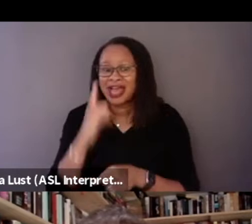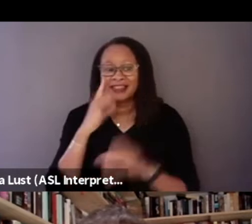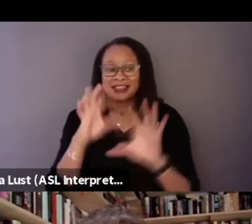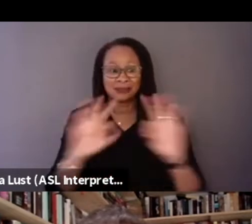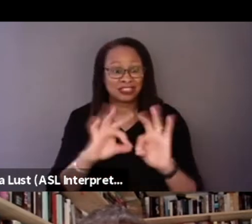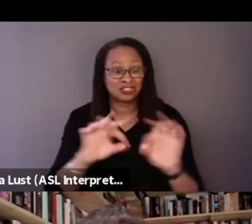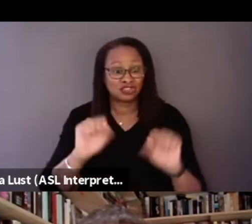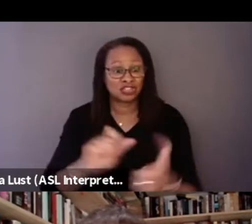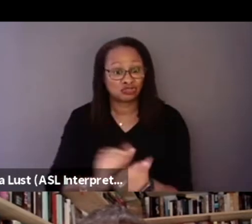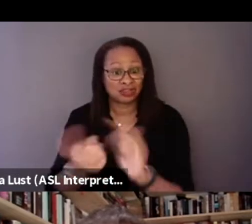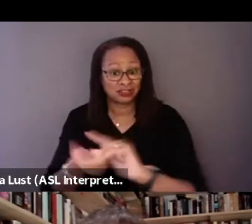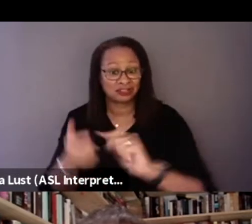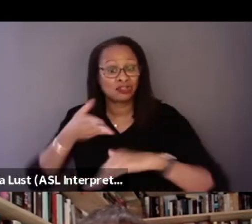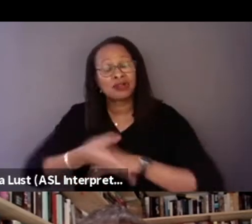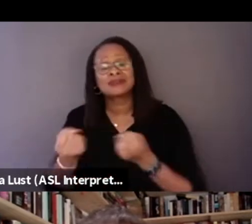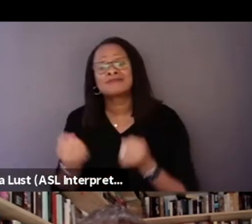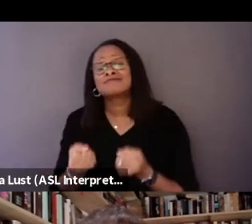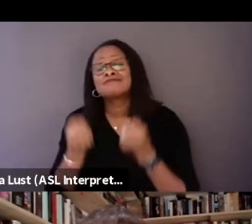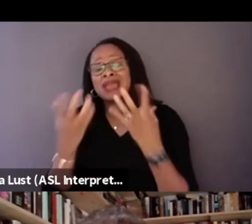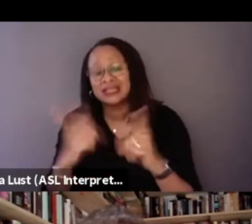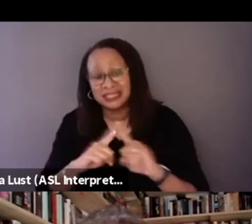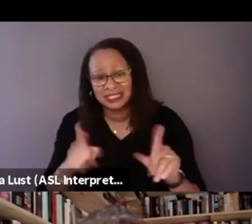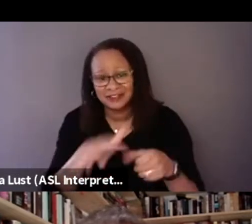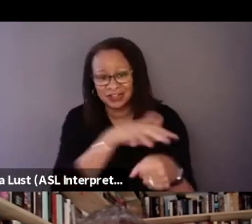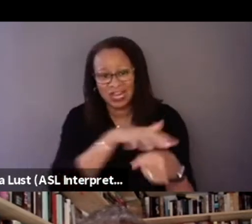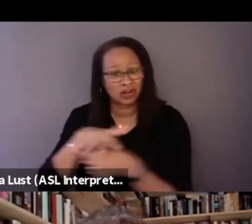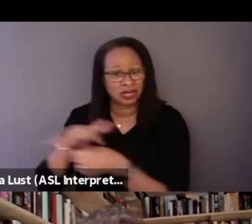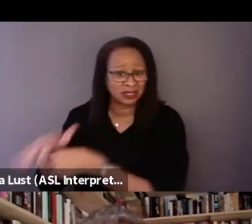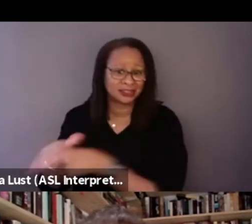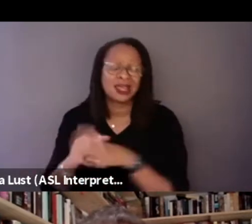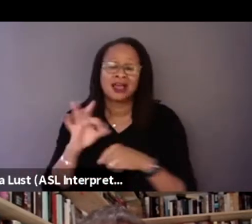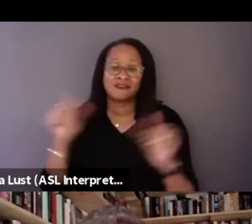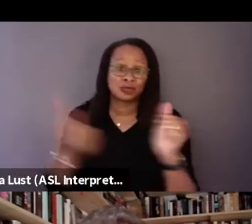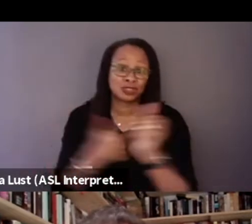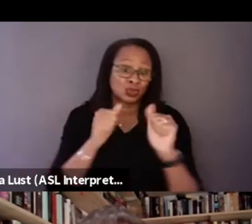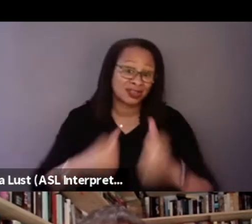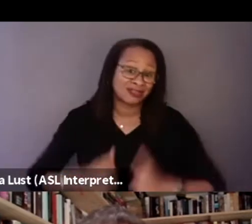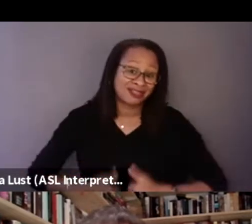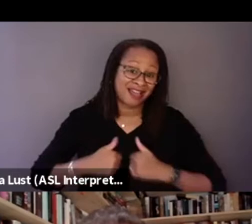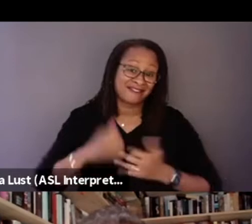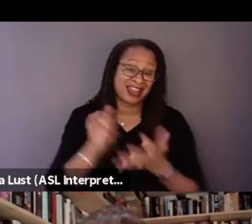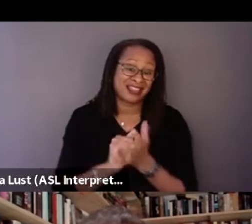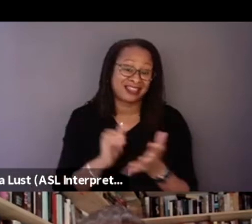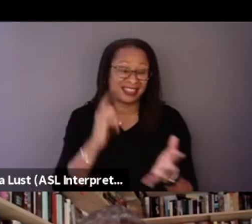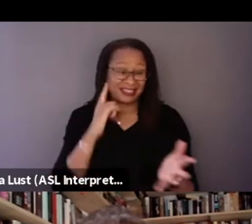across many, many different fields of pursuit in life. And that to me is the way that Ady really changed me